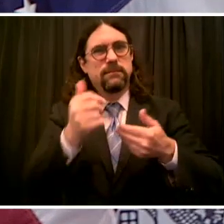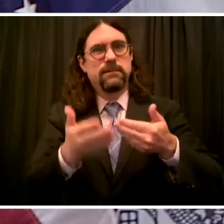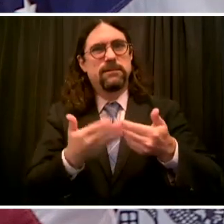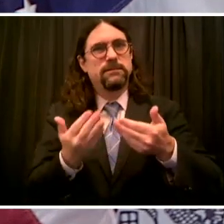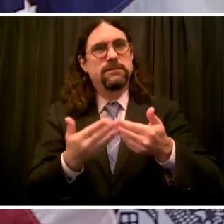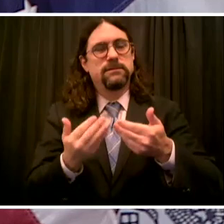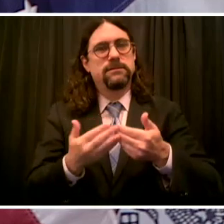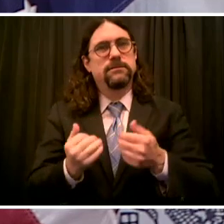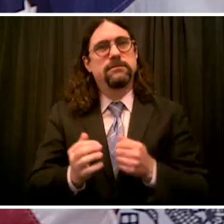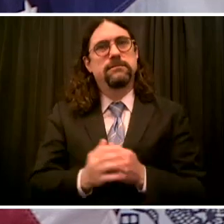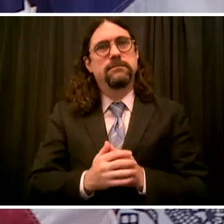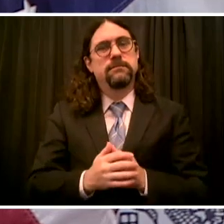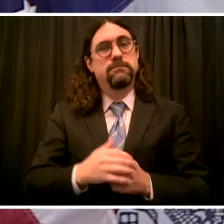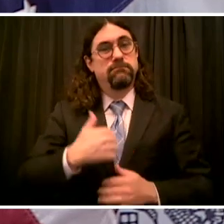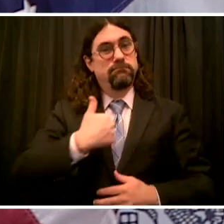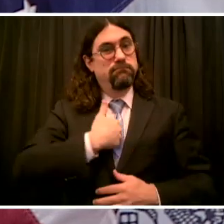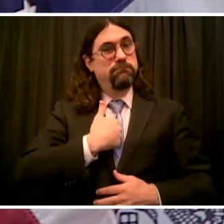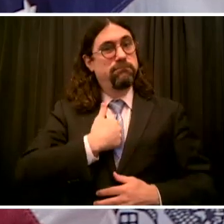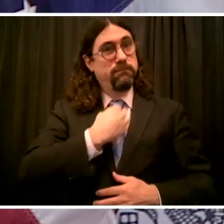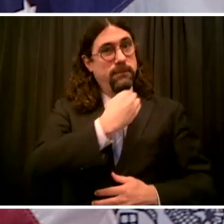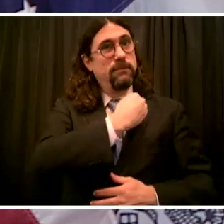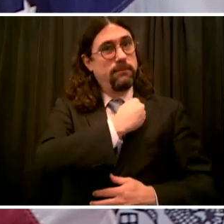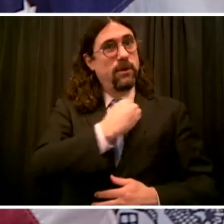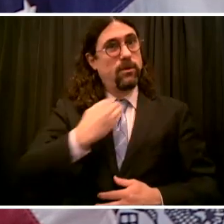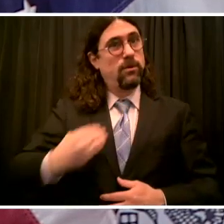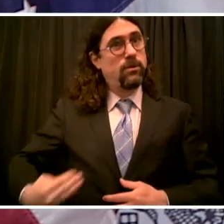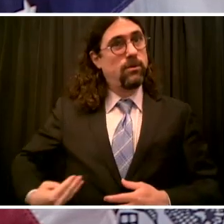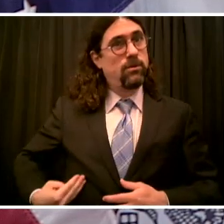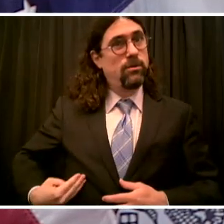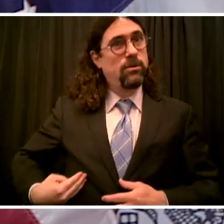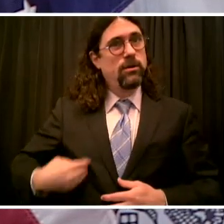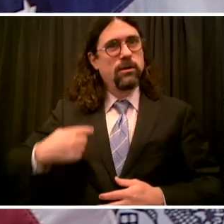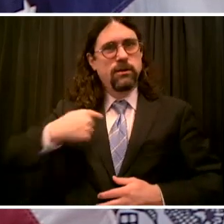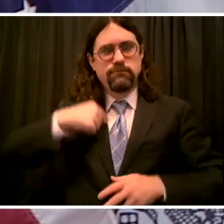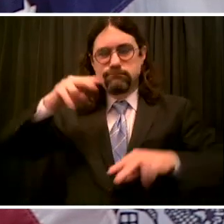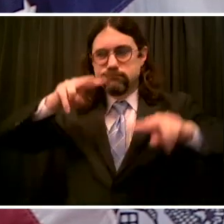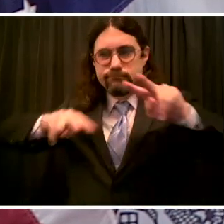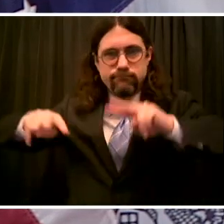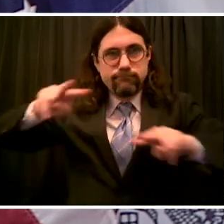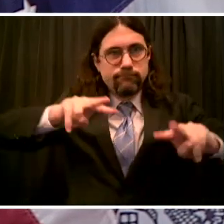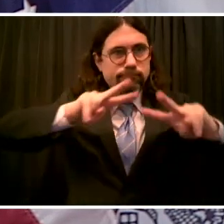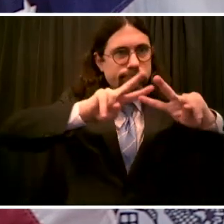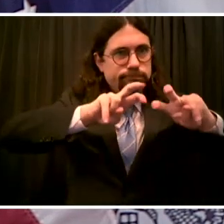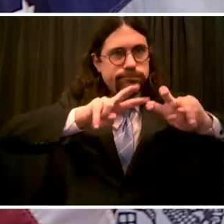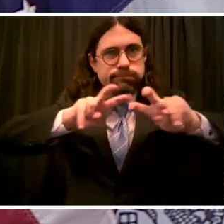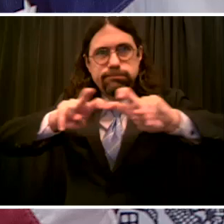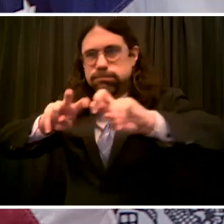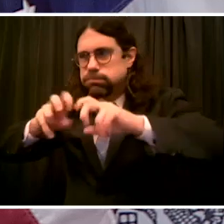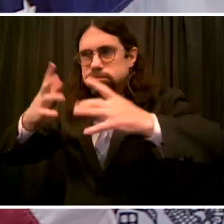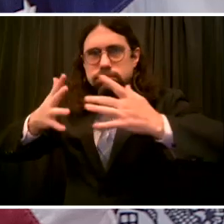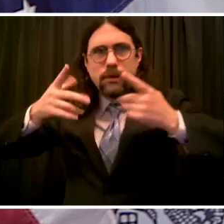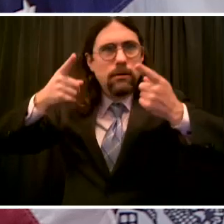MAYOR, I'VE HAD AN OPPORNTUITY TO REALLY LOOK CLOSELY AT WHAT'S